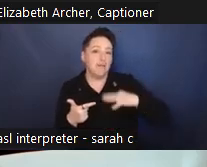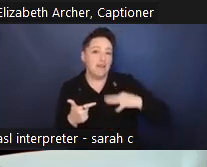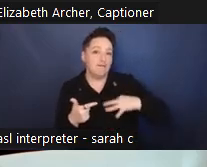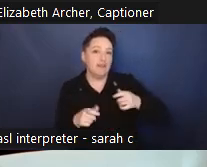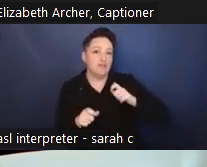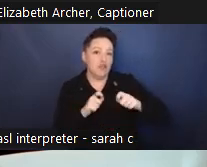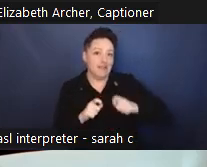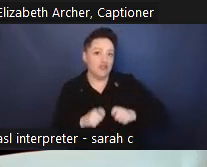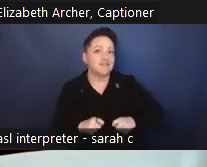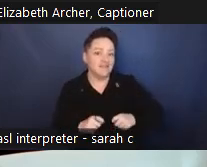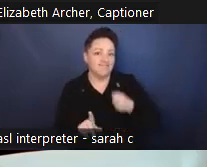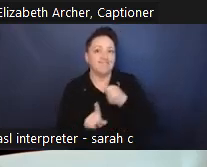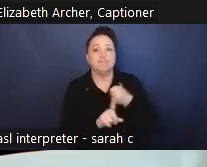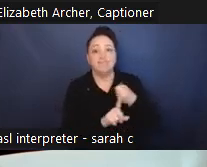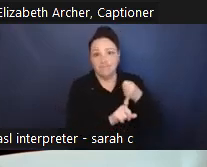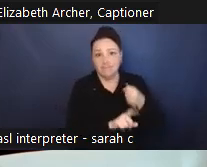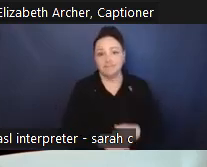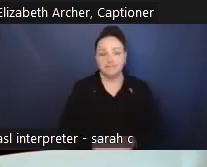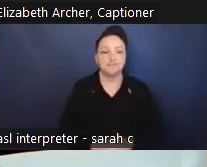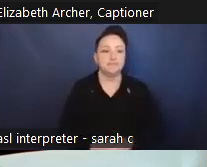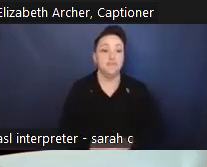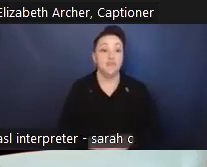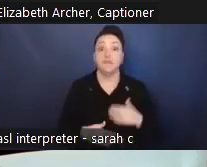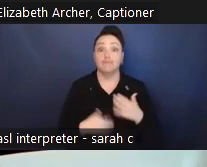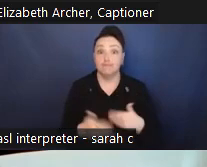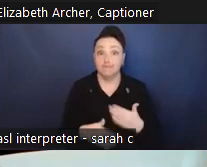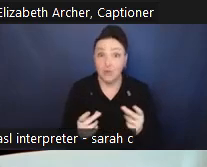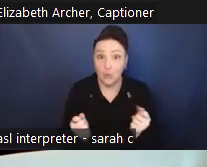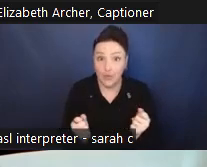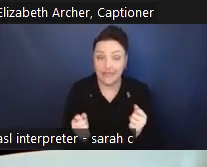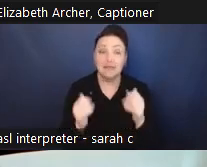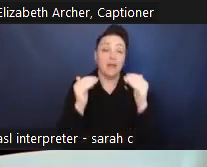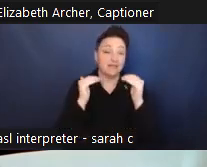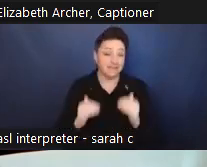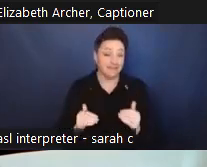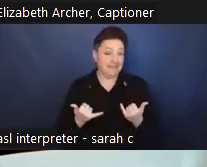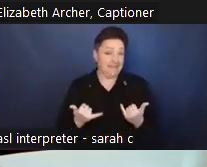So ran through that sort of quickly. Now I want to talk about the PHE unwinding